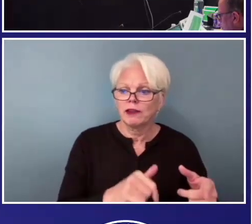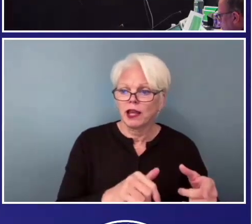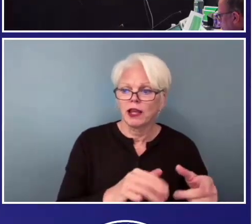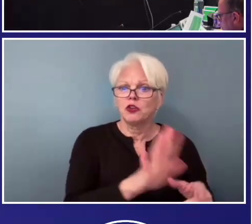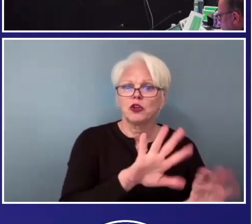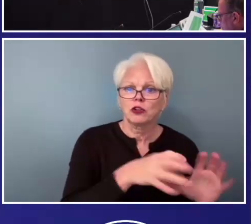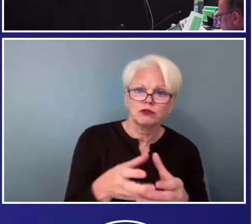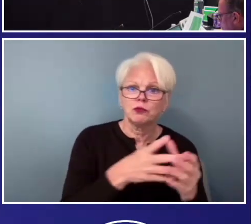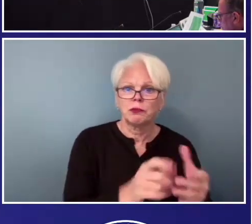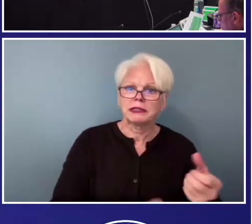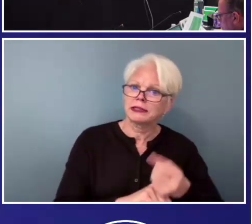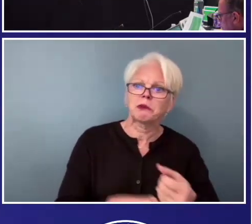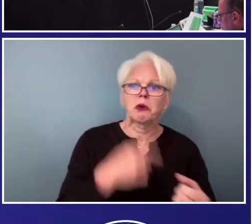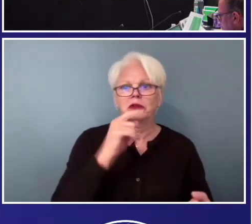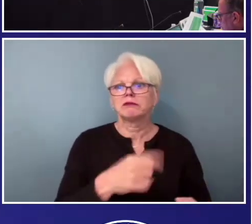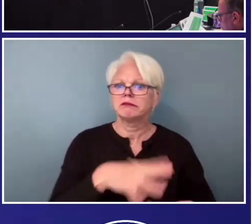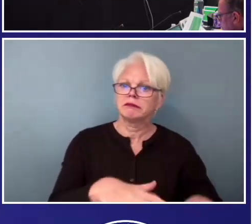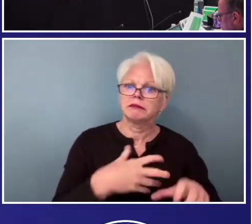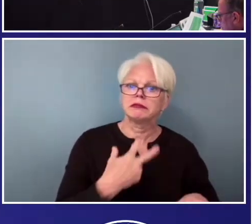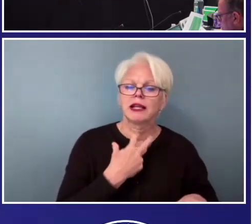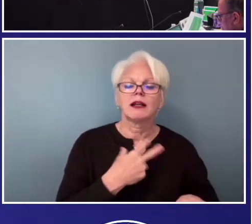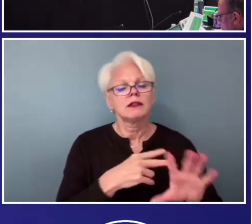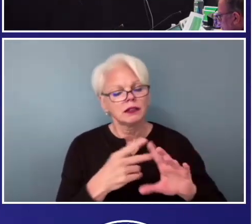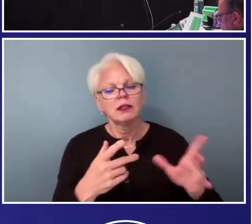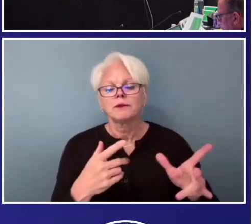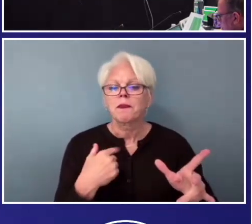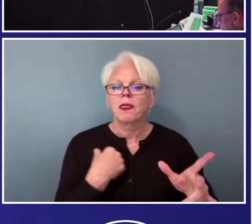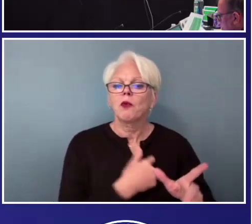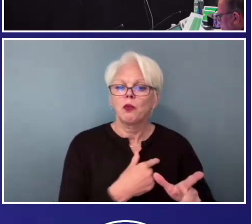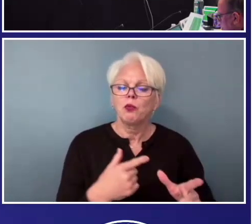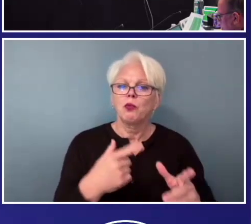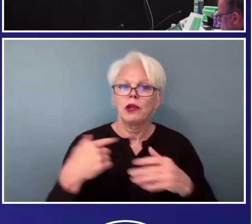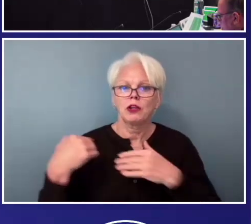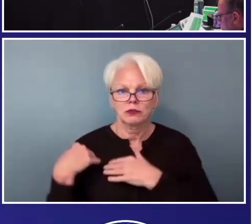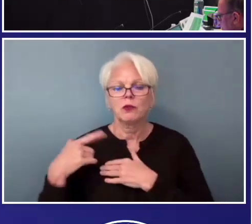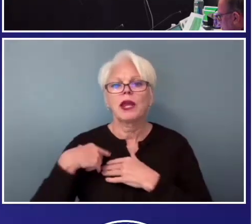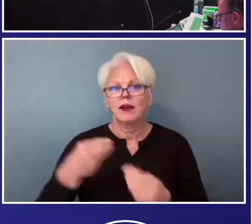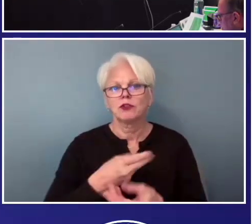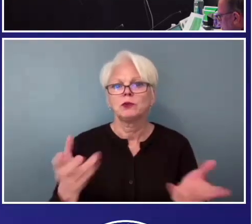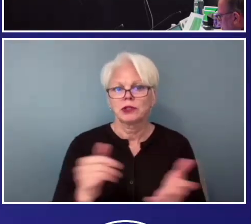provides them that opportunity, but we are bound to put that proposal out there, as you all agreed to it.